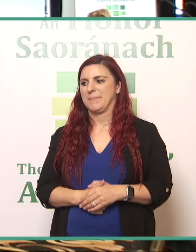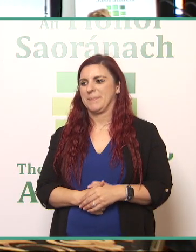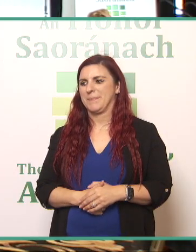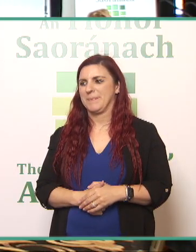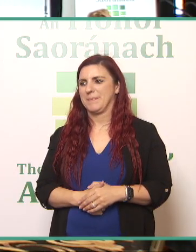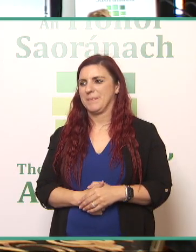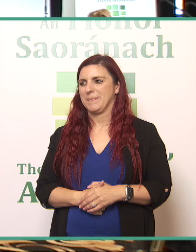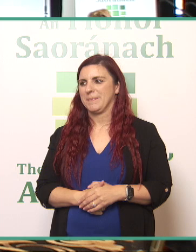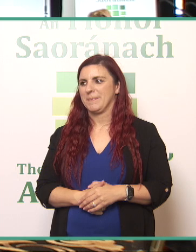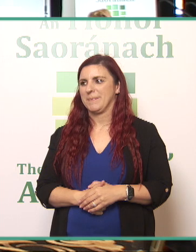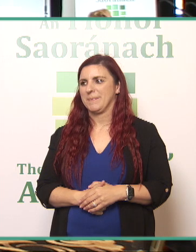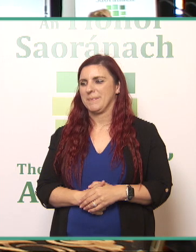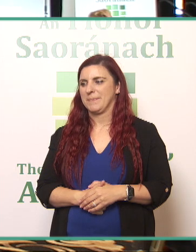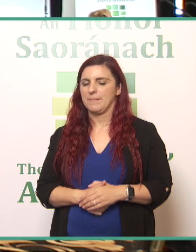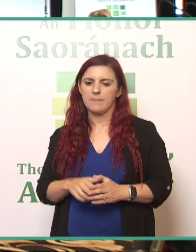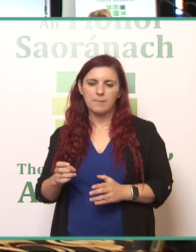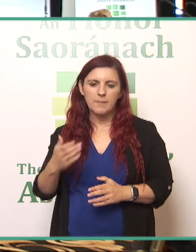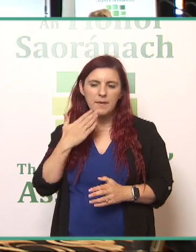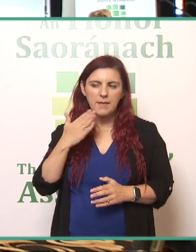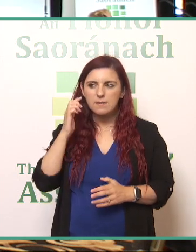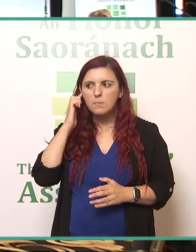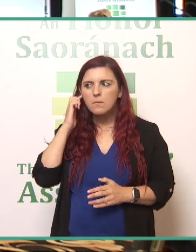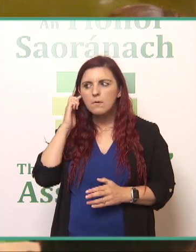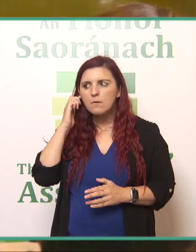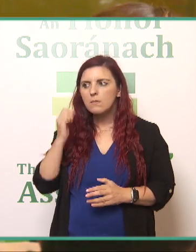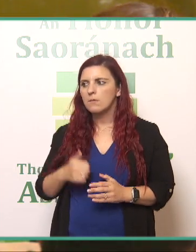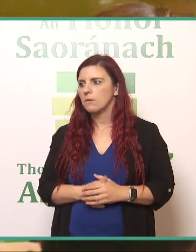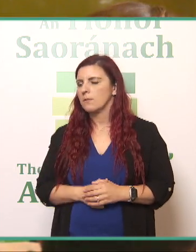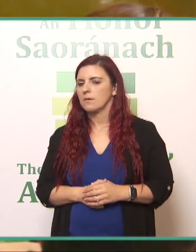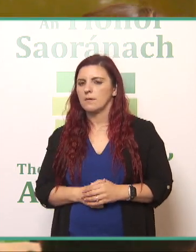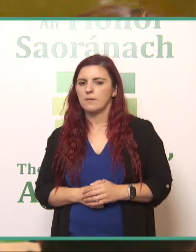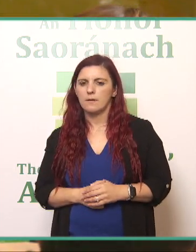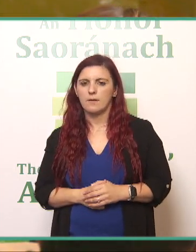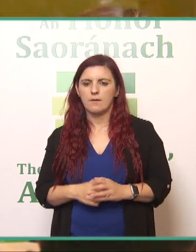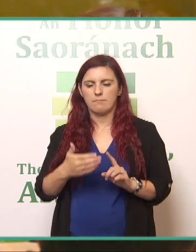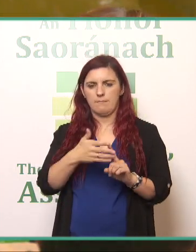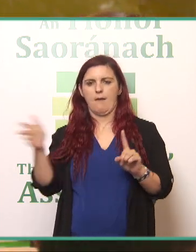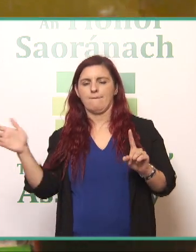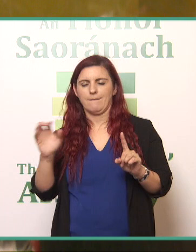Hi, thank you Dave's with him. Yeah, very very off. Everyone else's first.